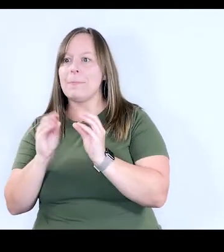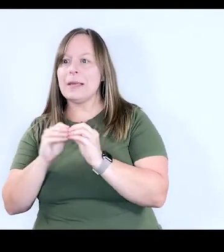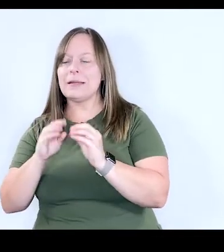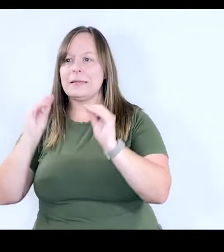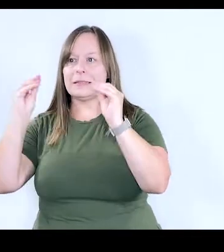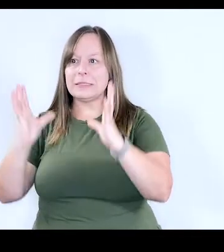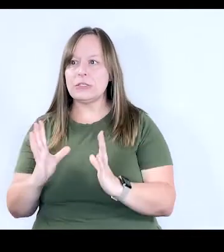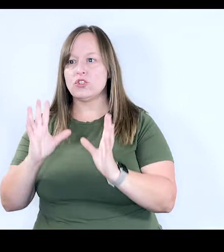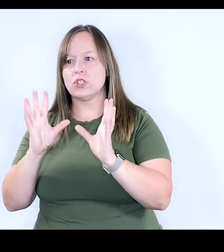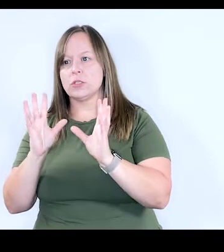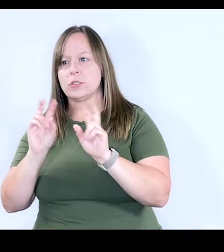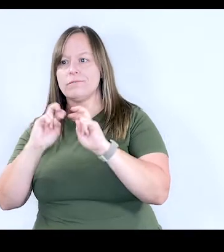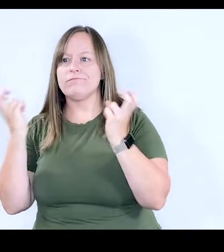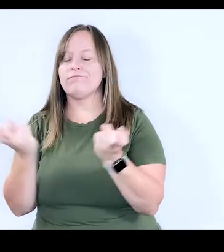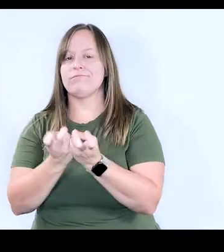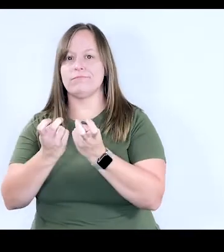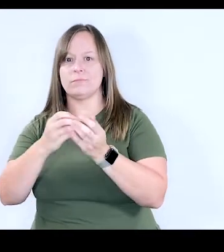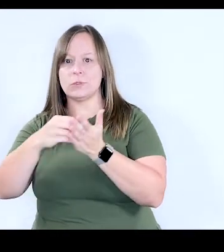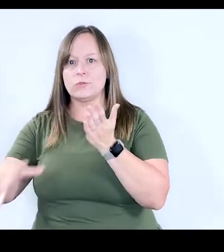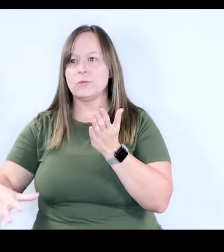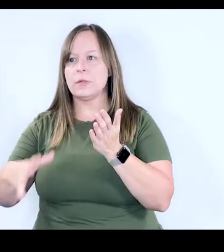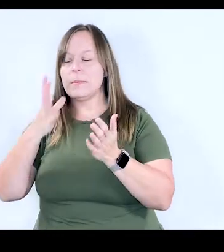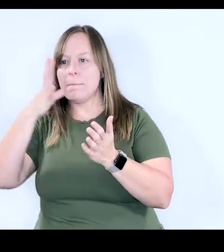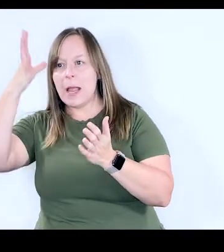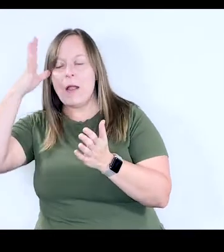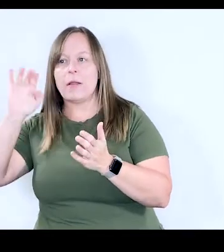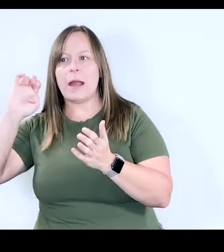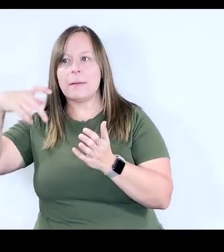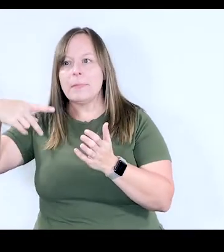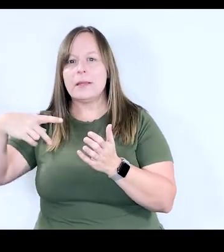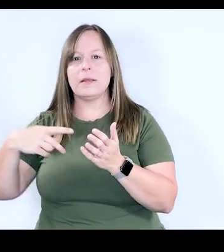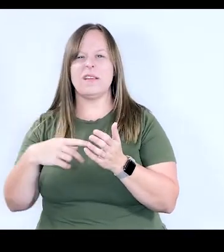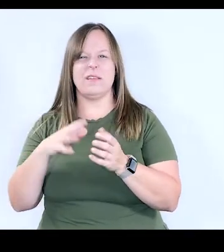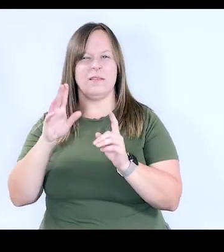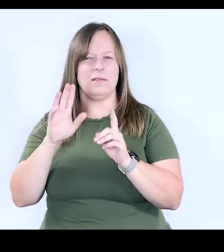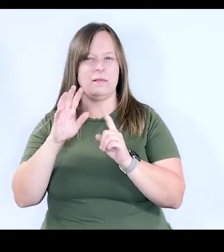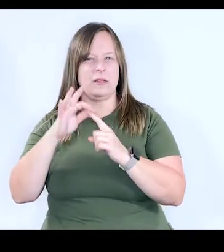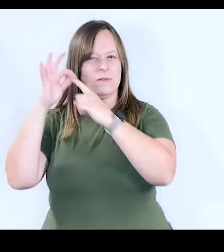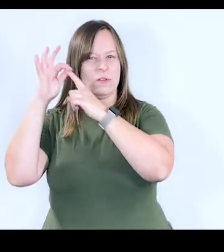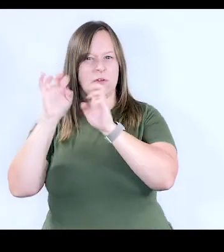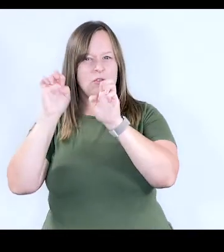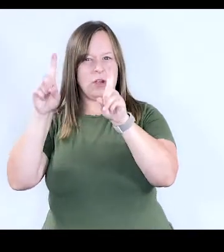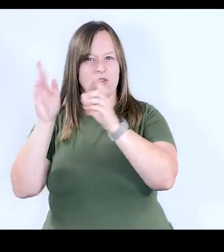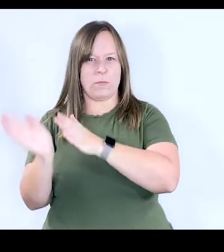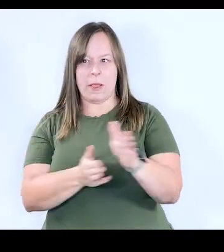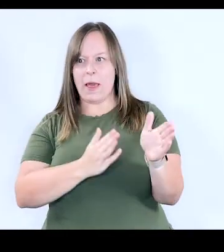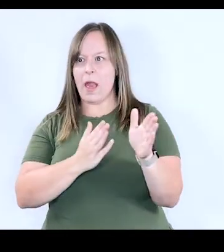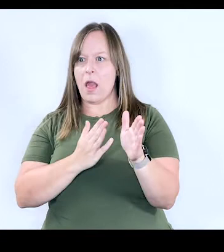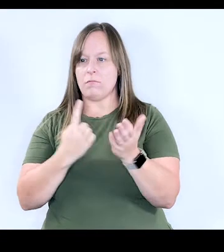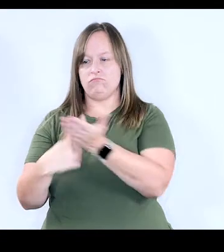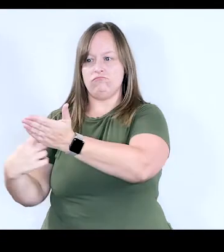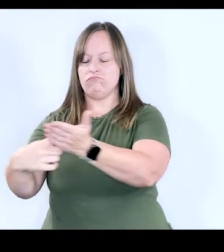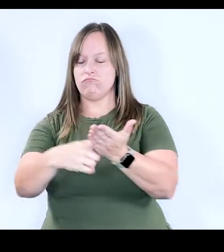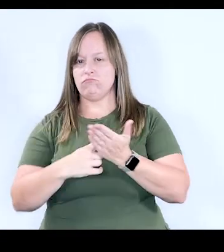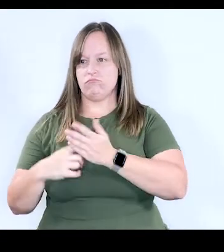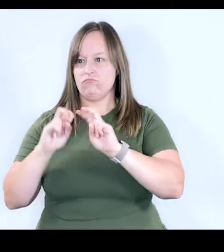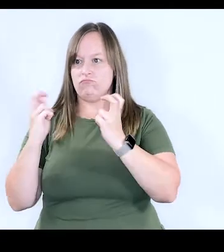and teacher meetings with parents and students, and their IEPs, or Individual Education Plans, would have been discussed.